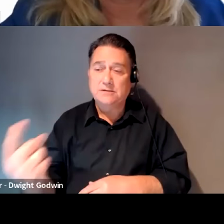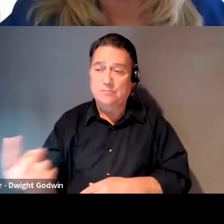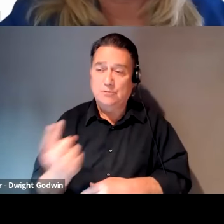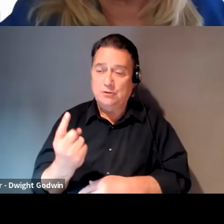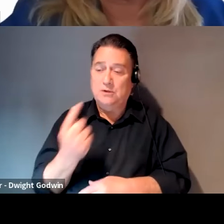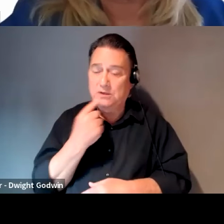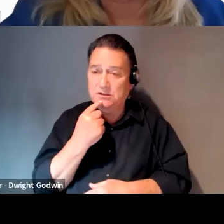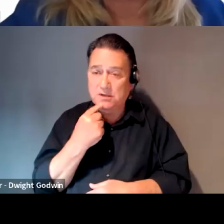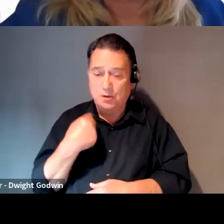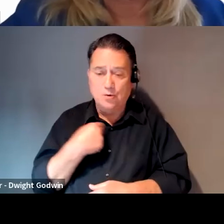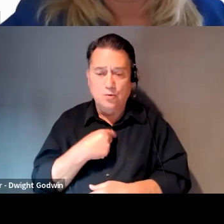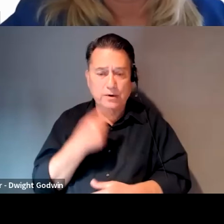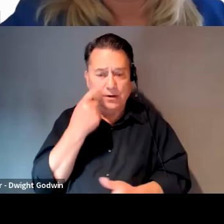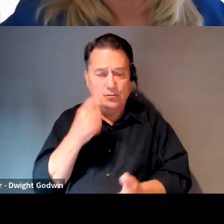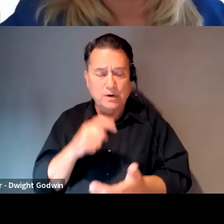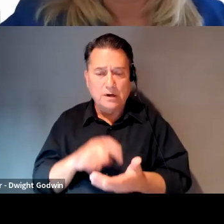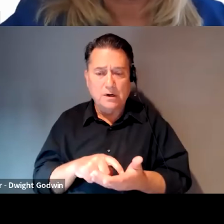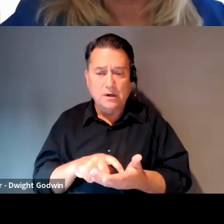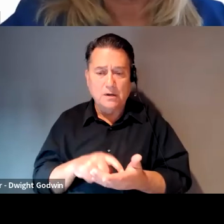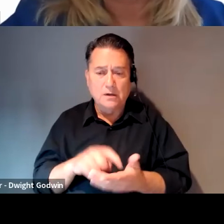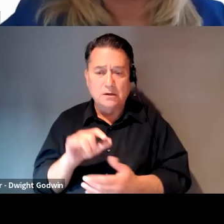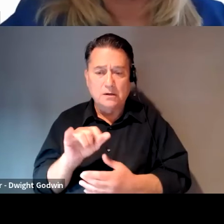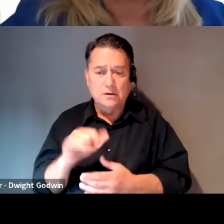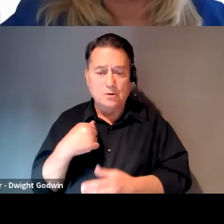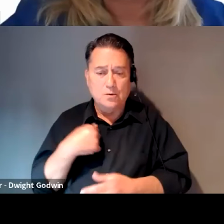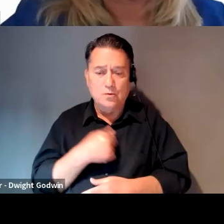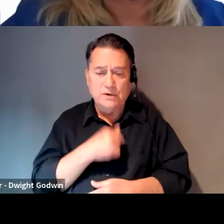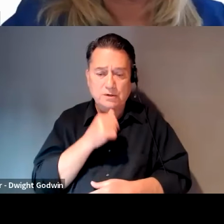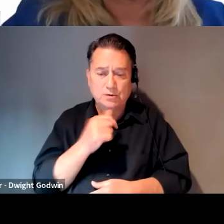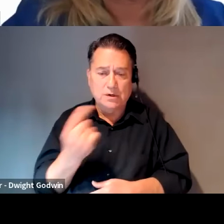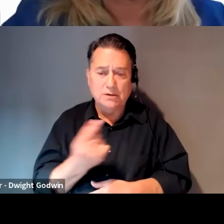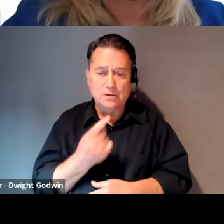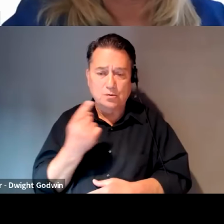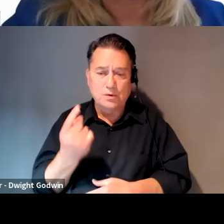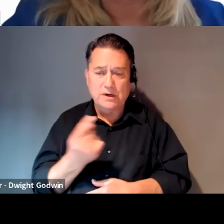"we recognize that we don't always know the correct level